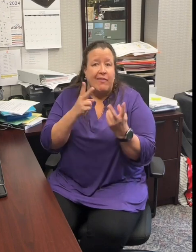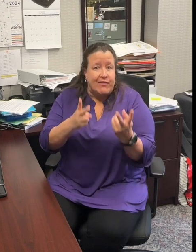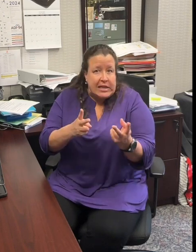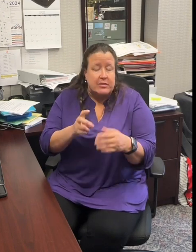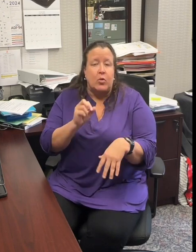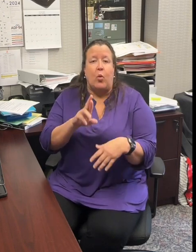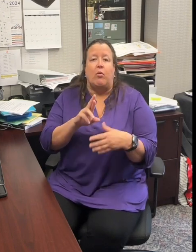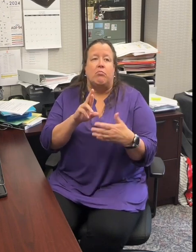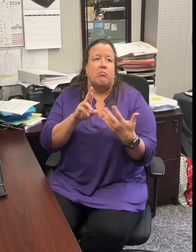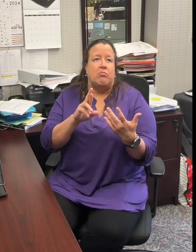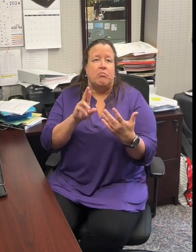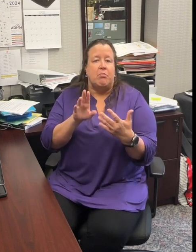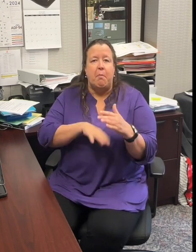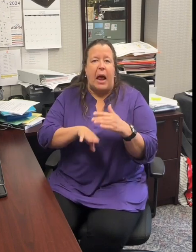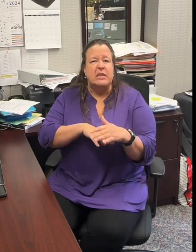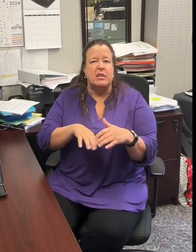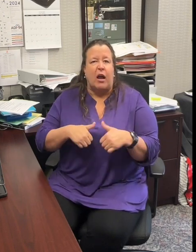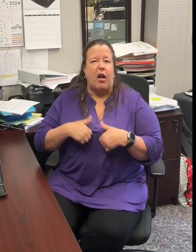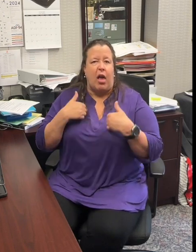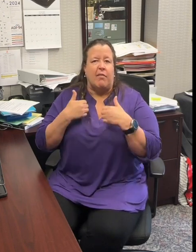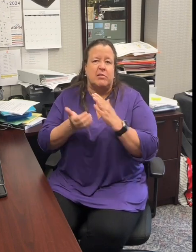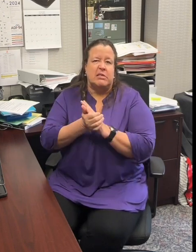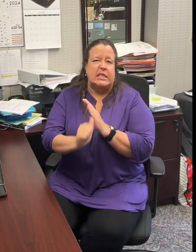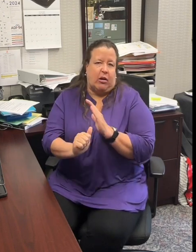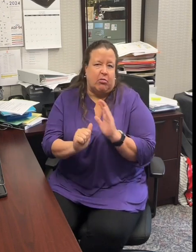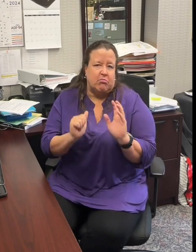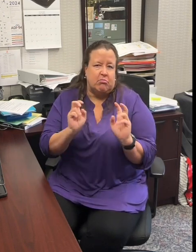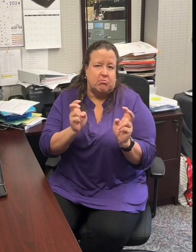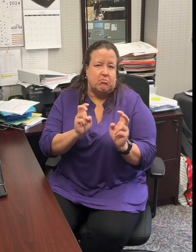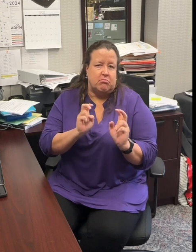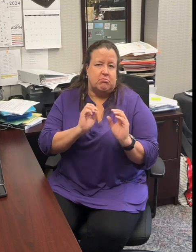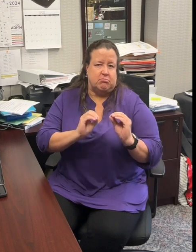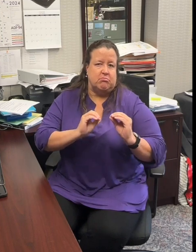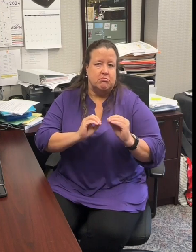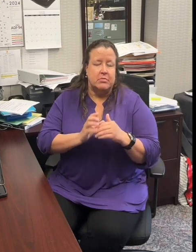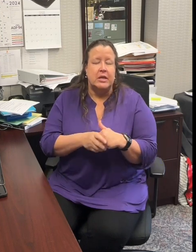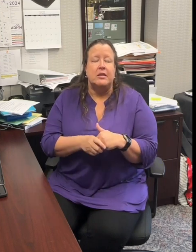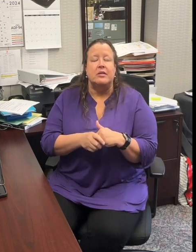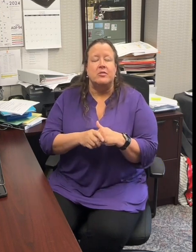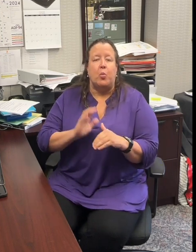Maybe they need group home level work or you know different mental